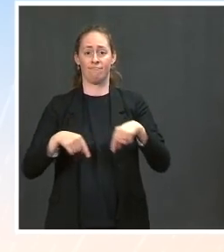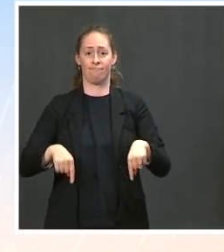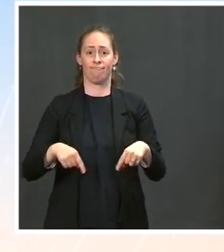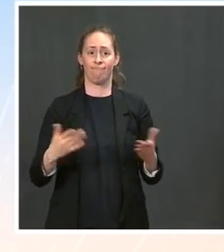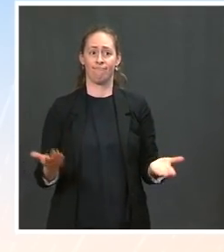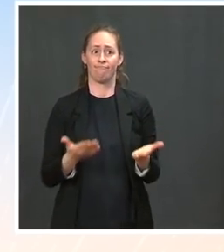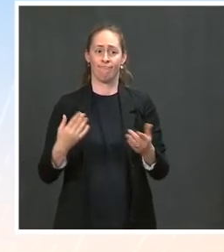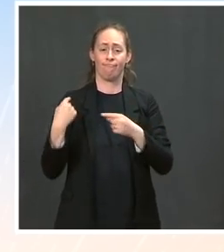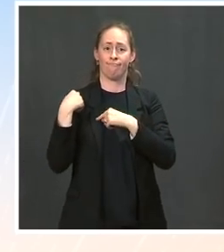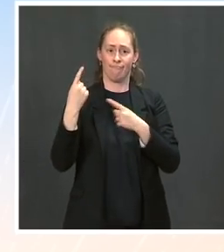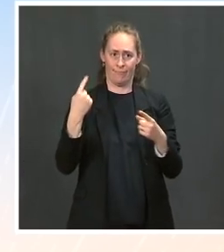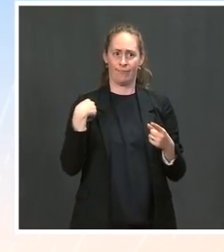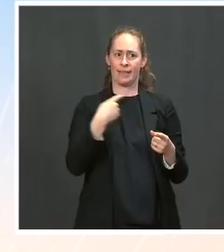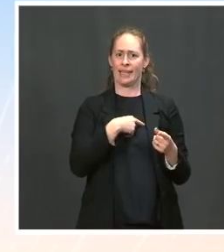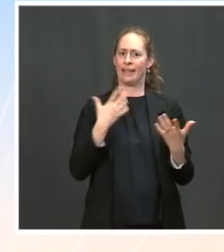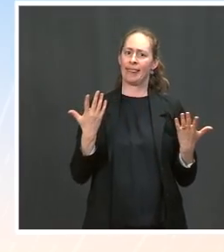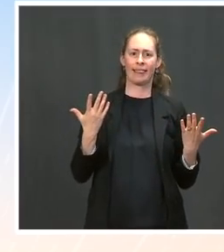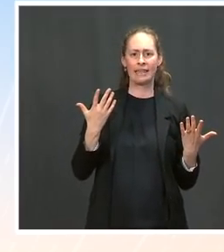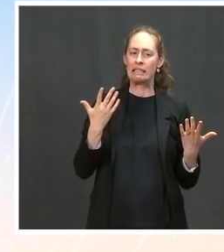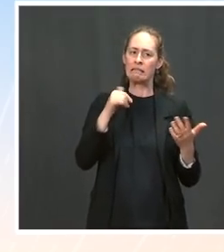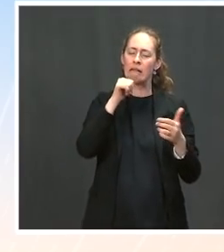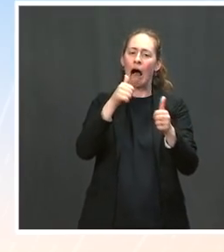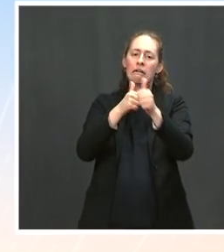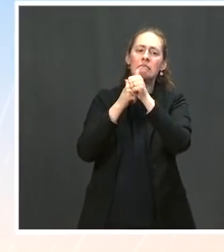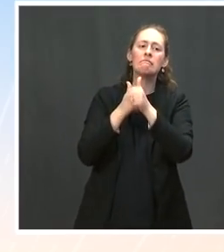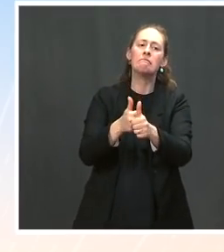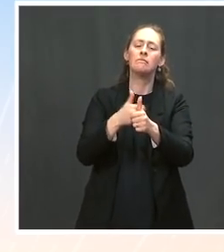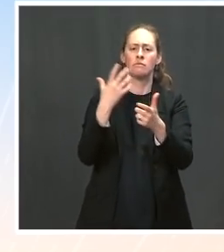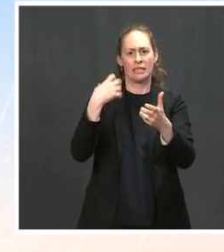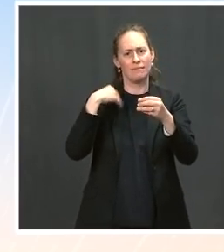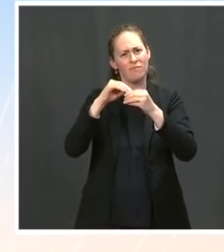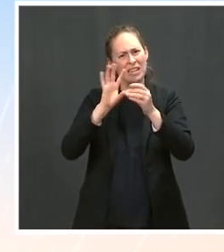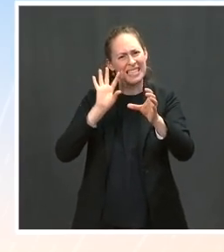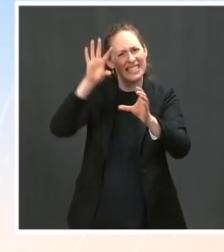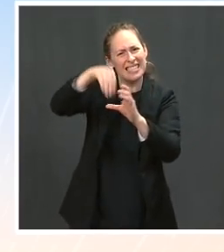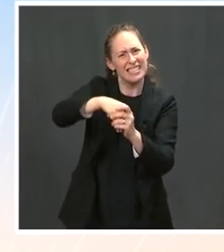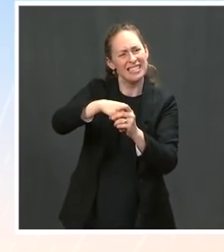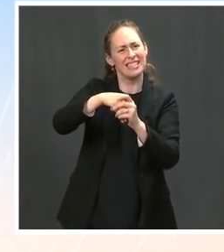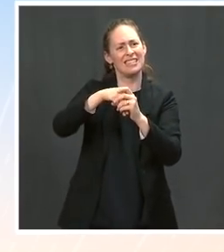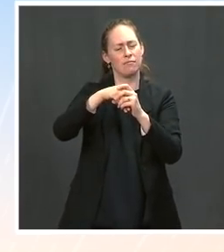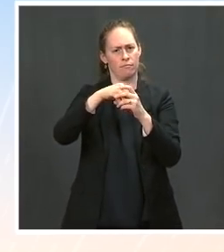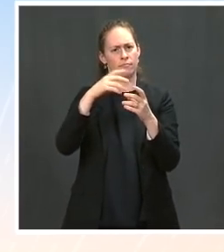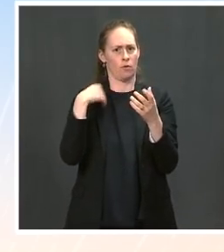he'll certainly talk more about that. But during the summit, leaders will discuss mobilizing public-